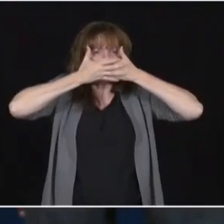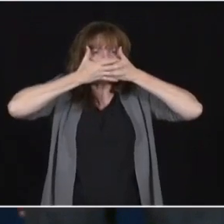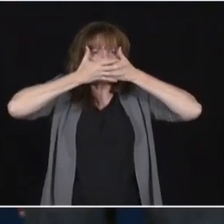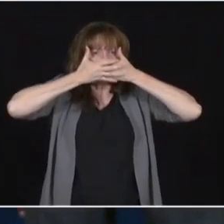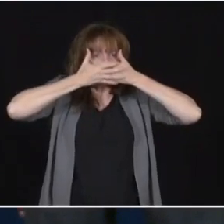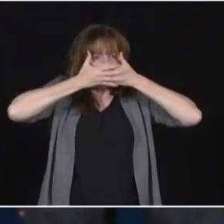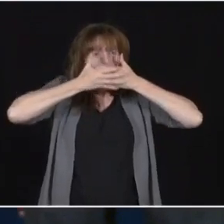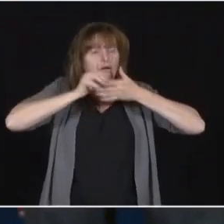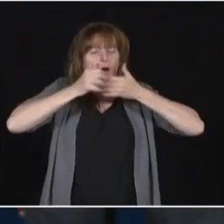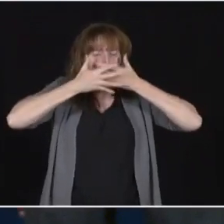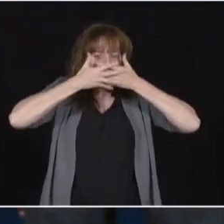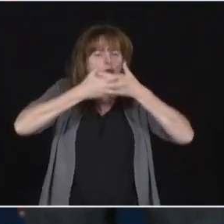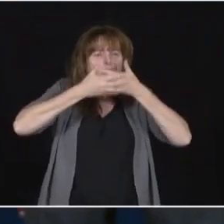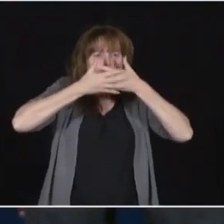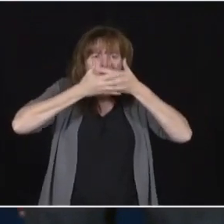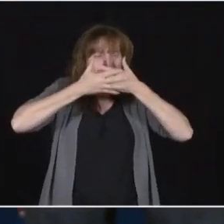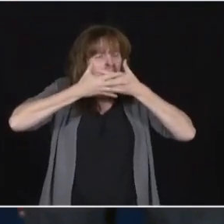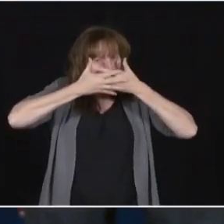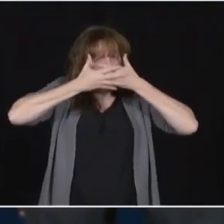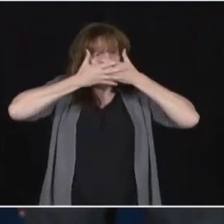and drying if it is reusable.